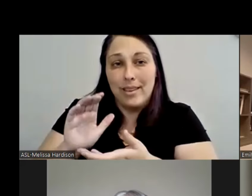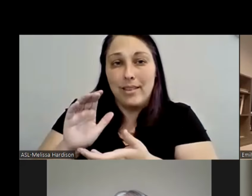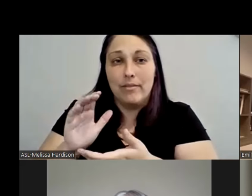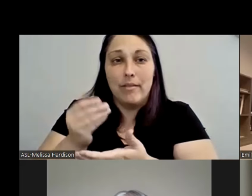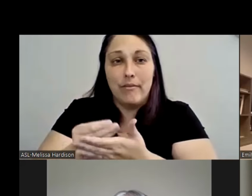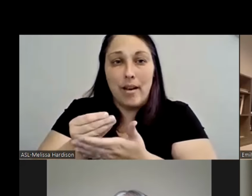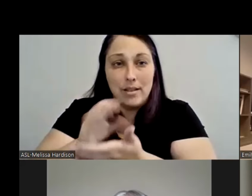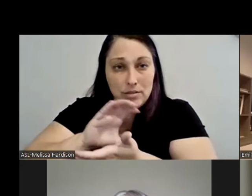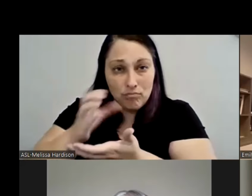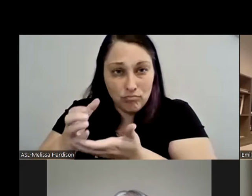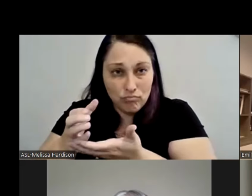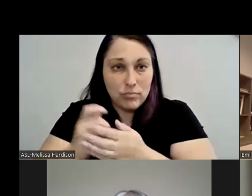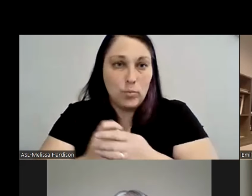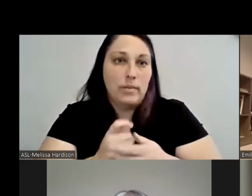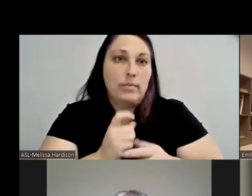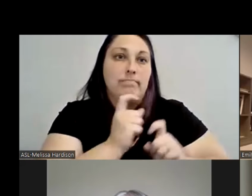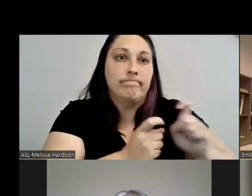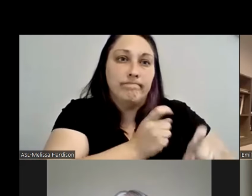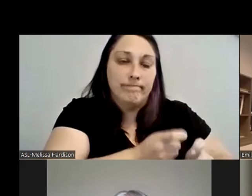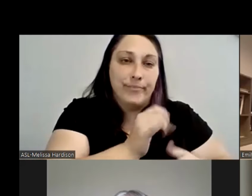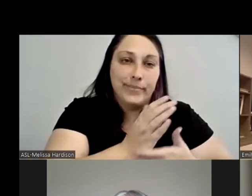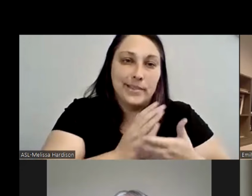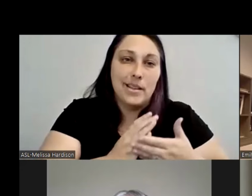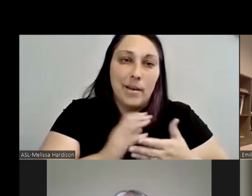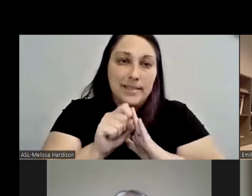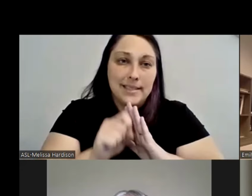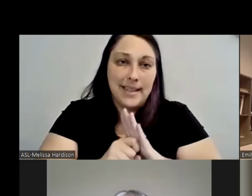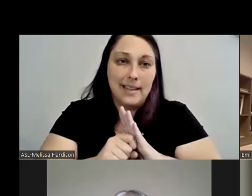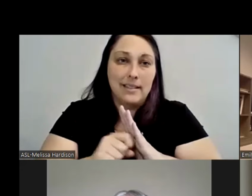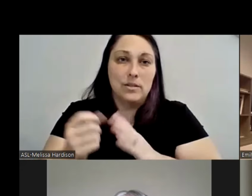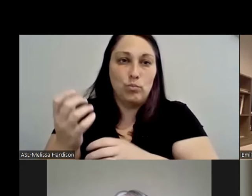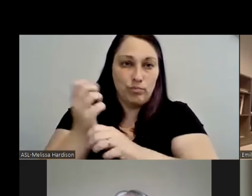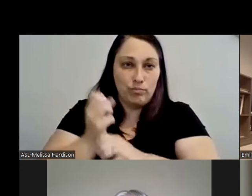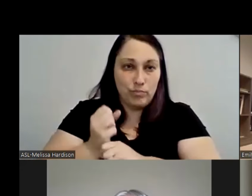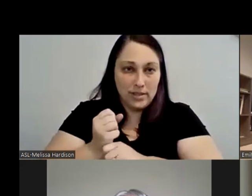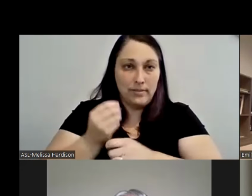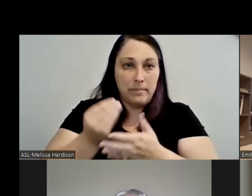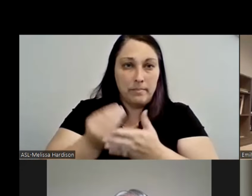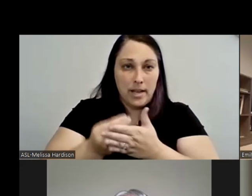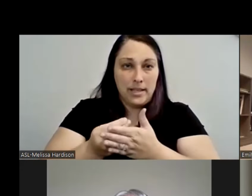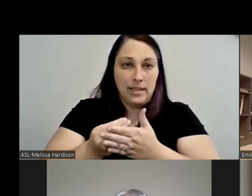They do not know what kind of changes are possible with the alternatives are.